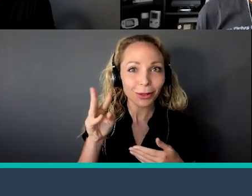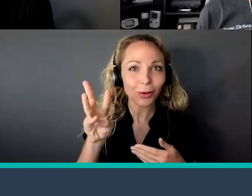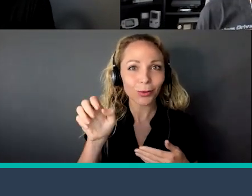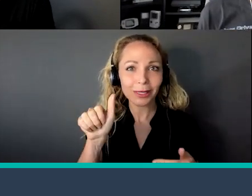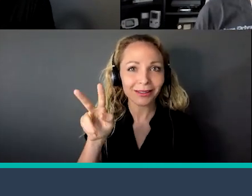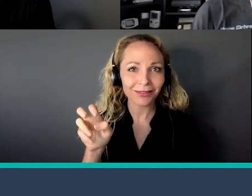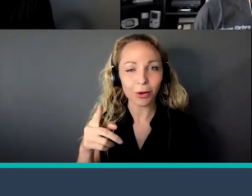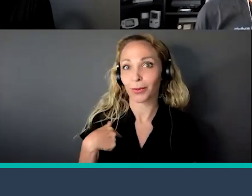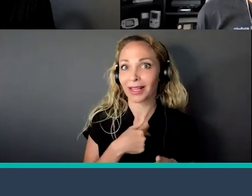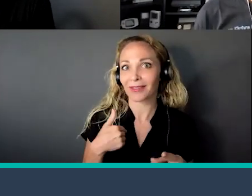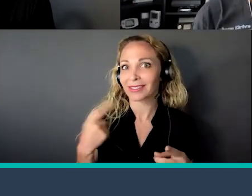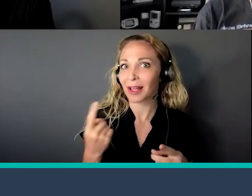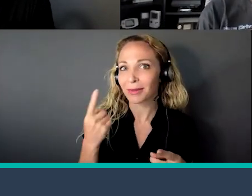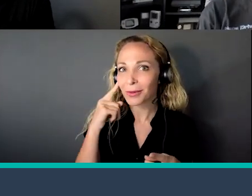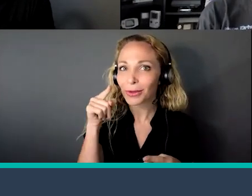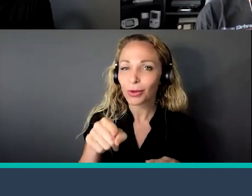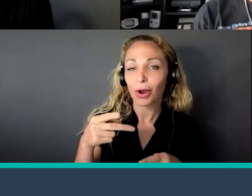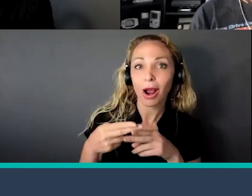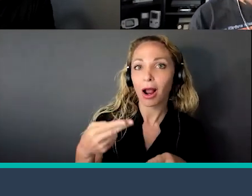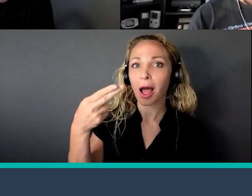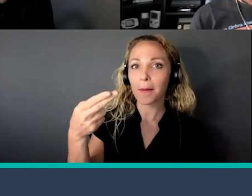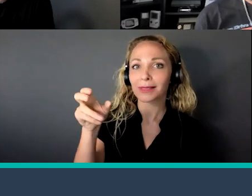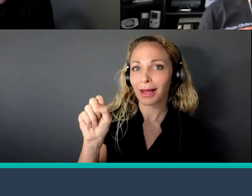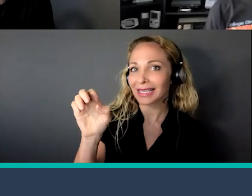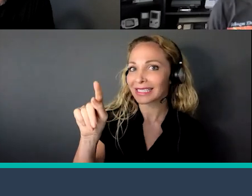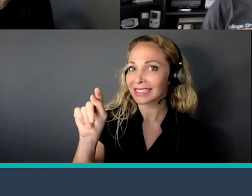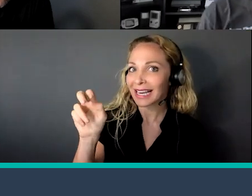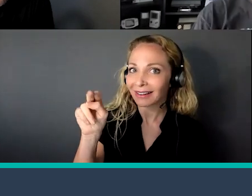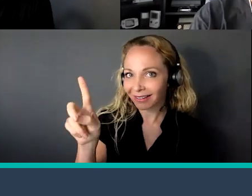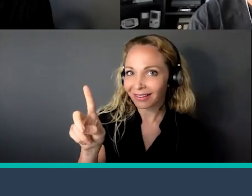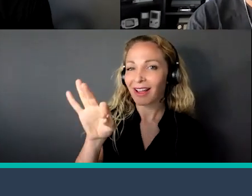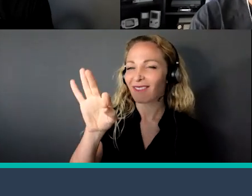SOMETHING FOR YOU, HubSpot FLAGSHIP CONFERENCE BUILT FOR DEVELOPERS.